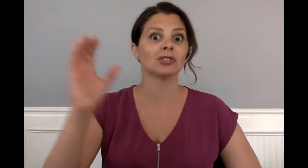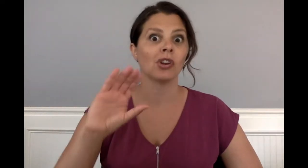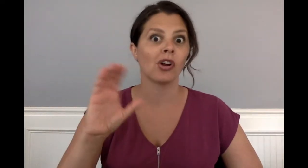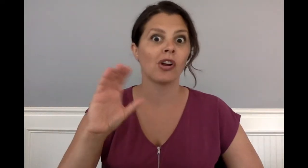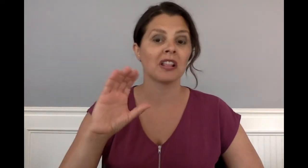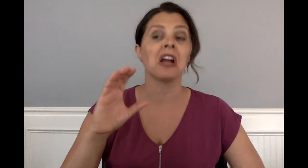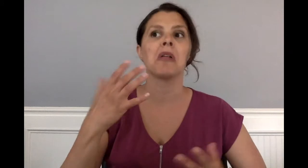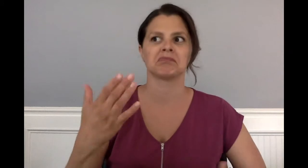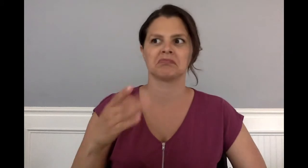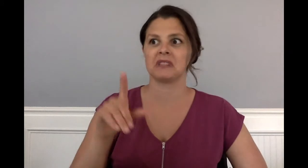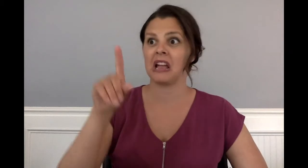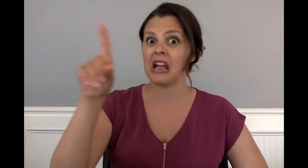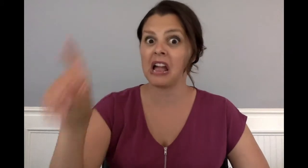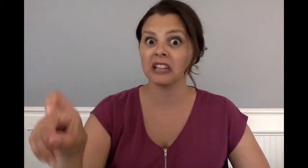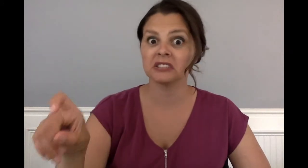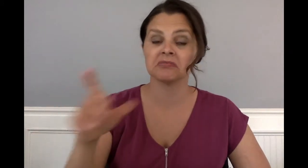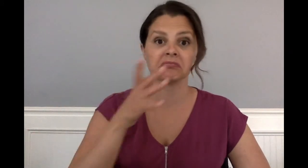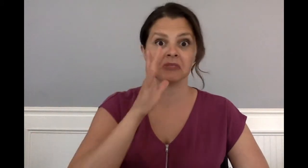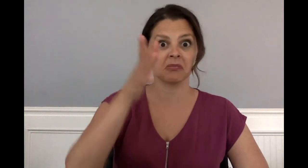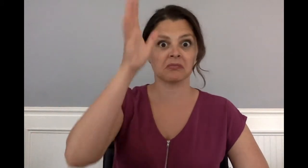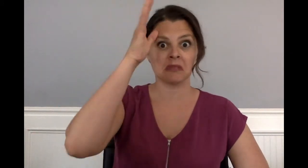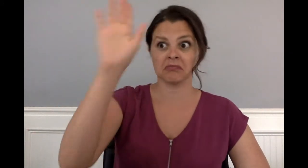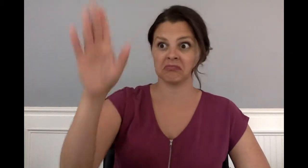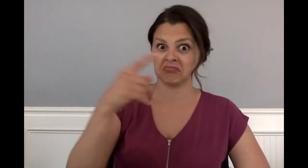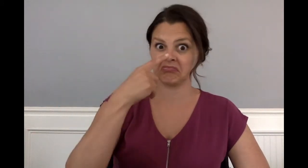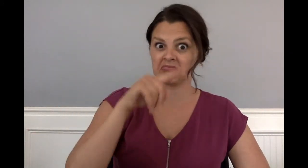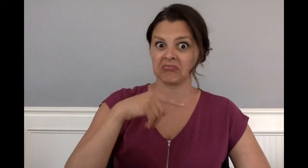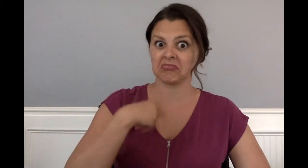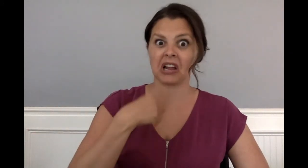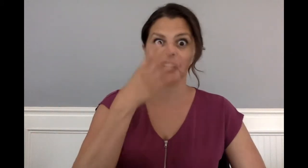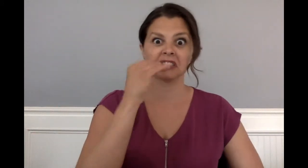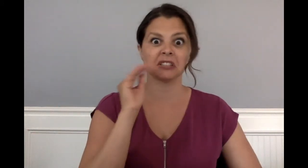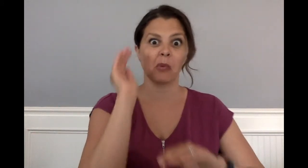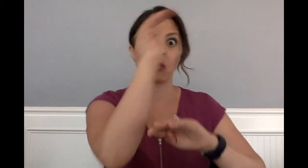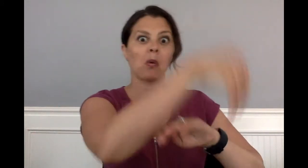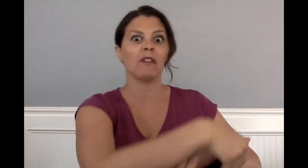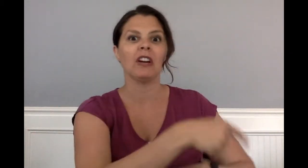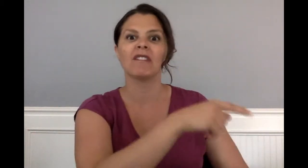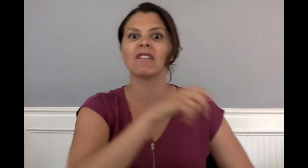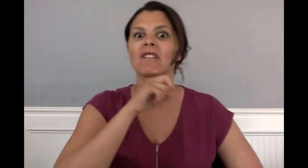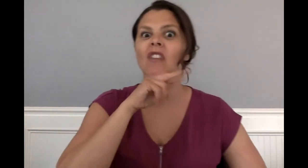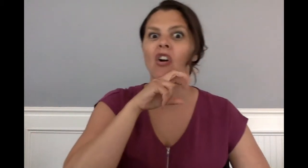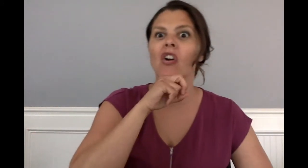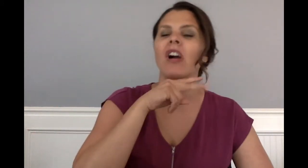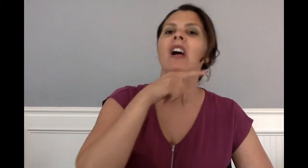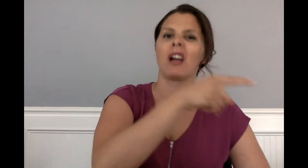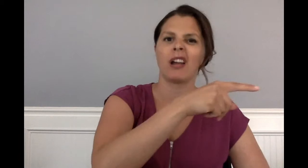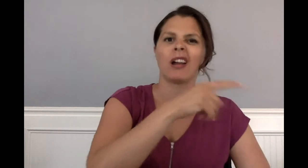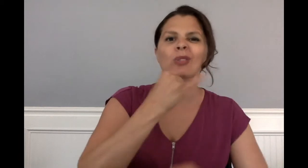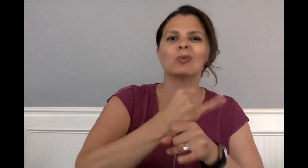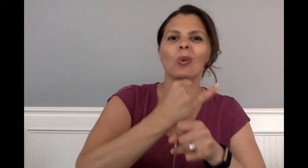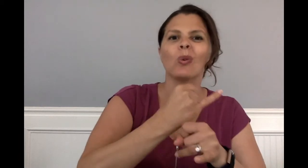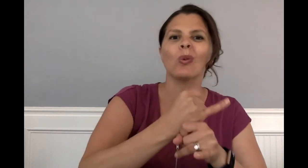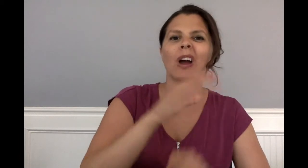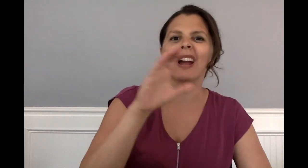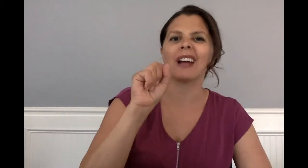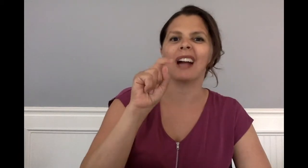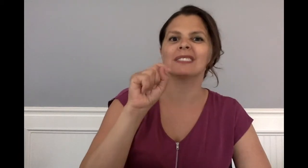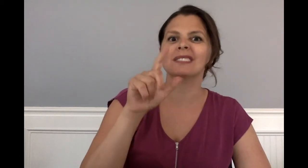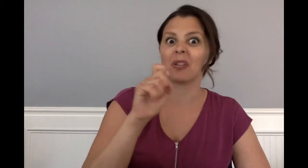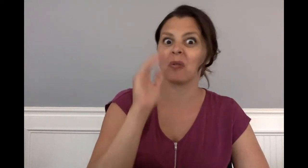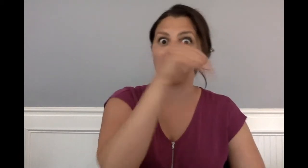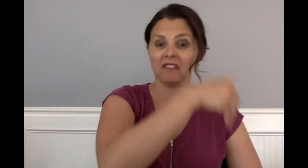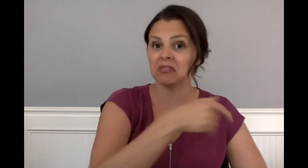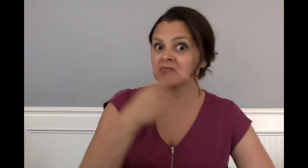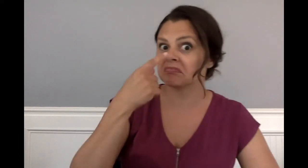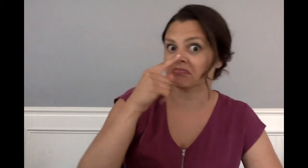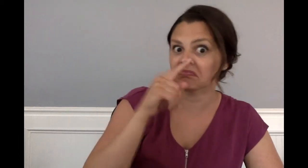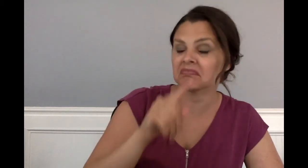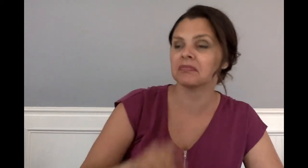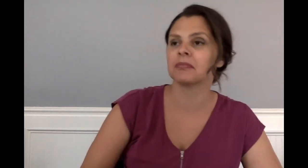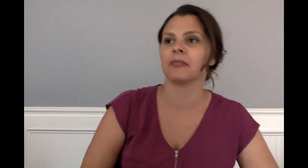Charlie asked if he could sleep over at Frog's place at the deaf school.